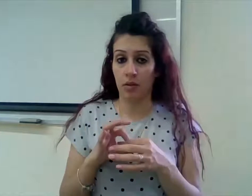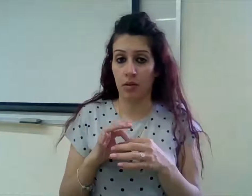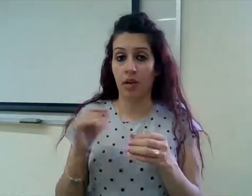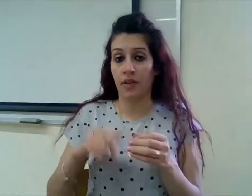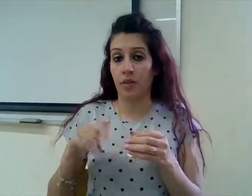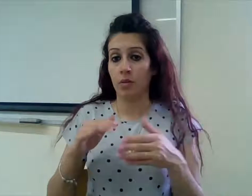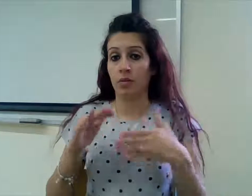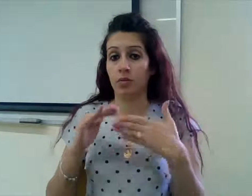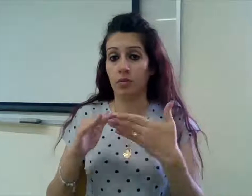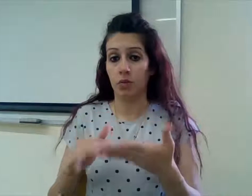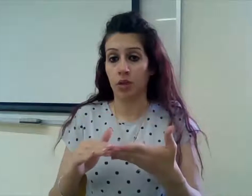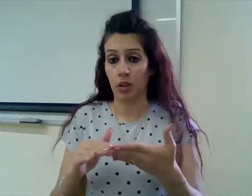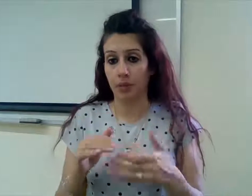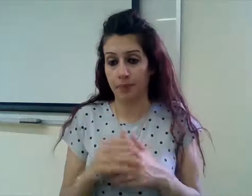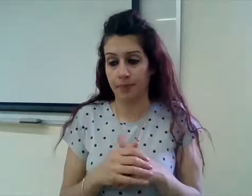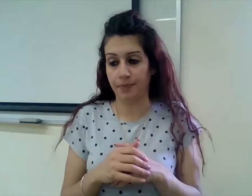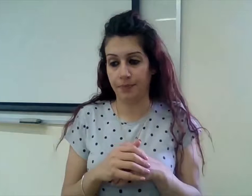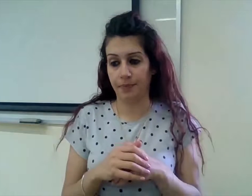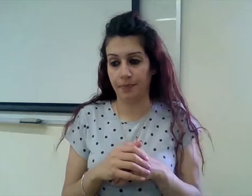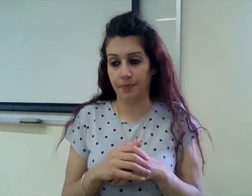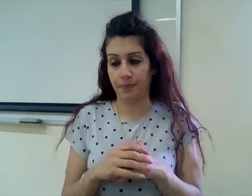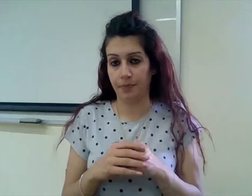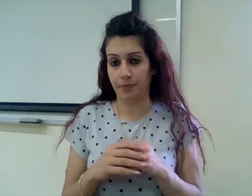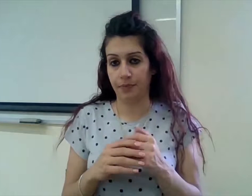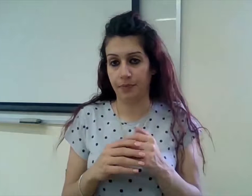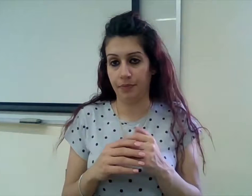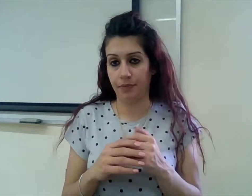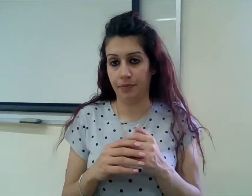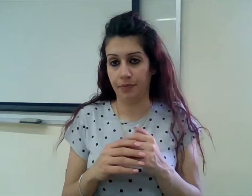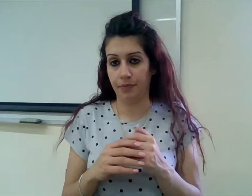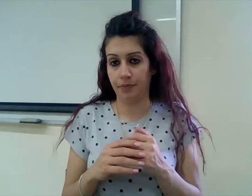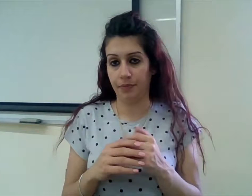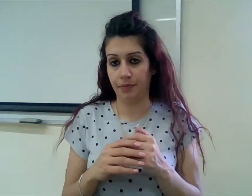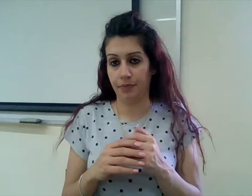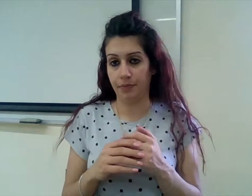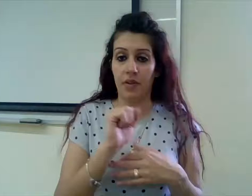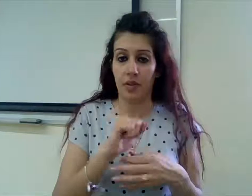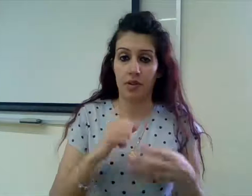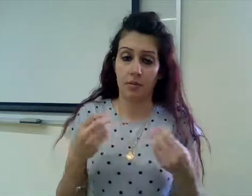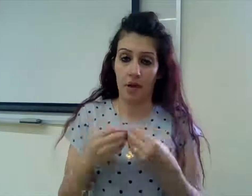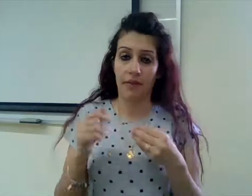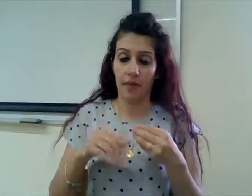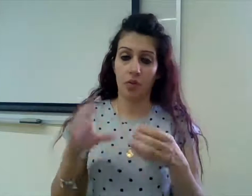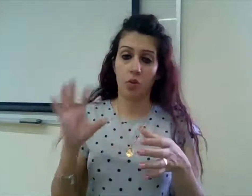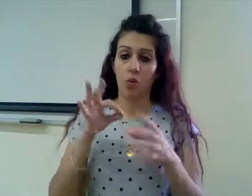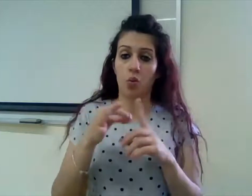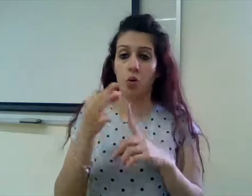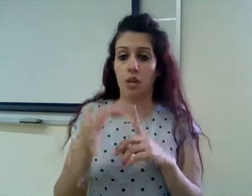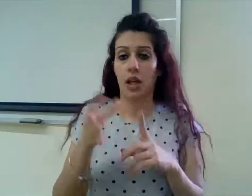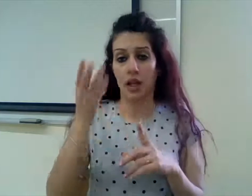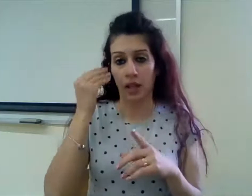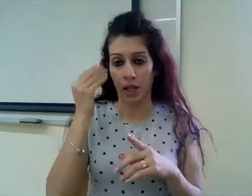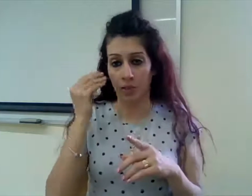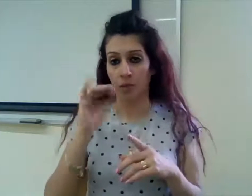my side basically again laughs she said like basically that she's from one of